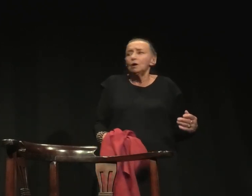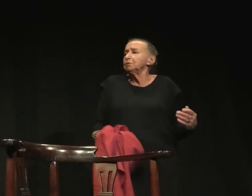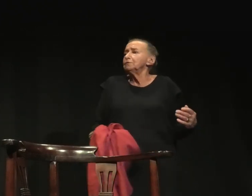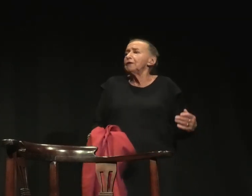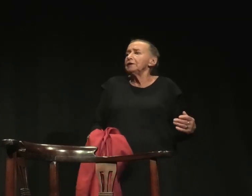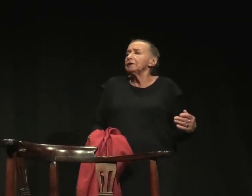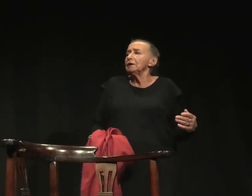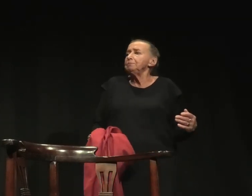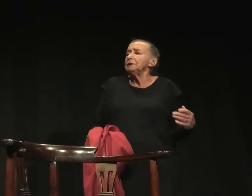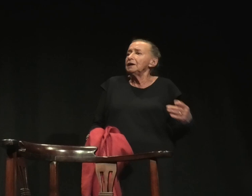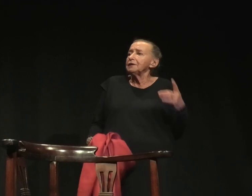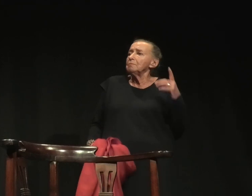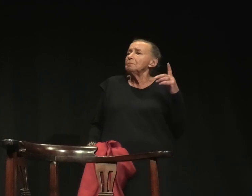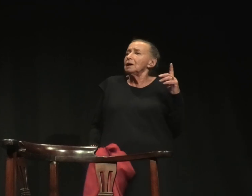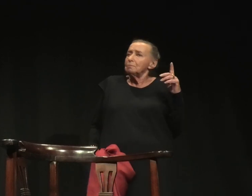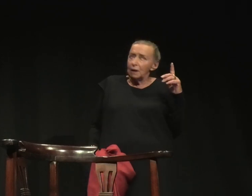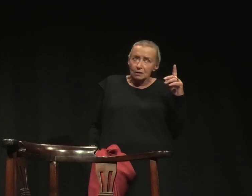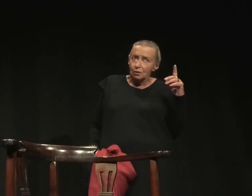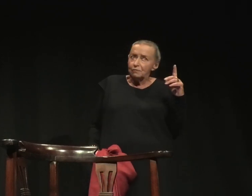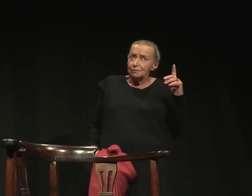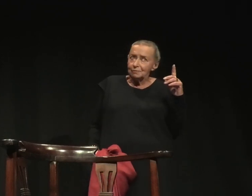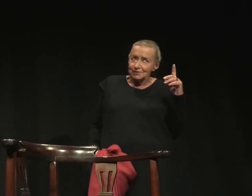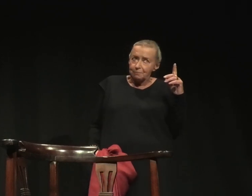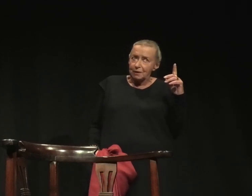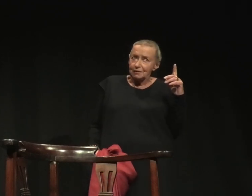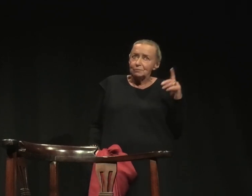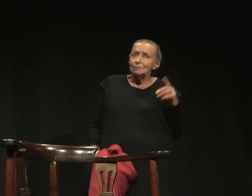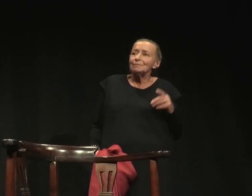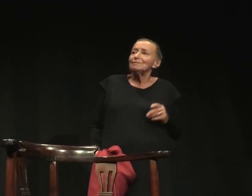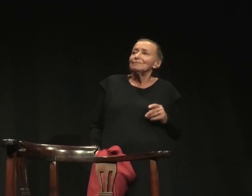lit his pipe with a banknote.